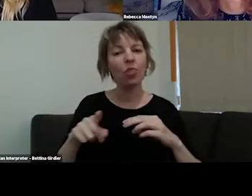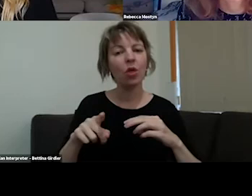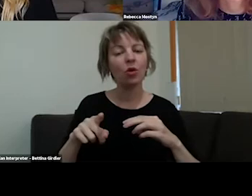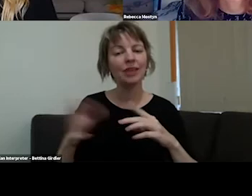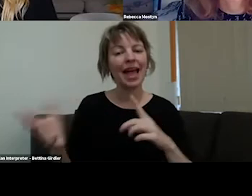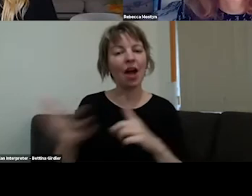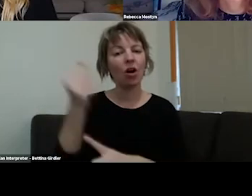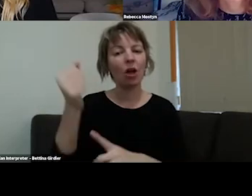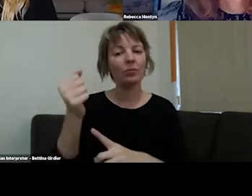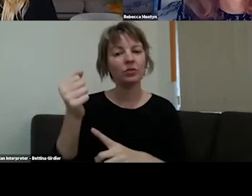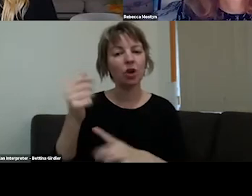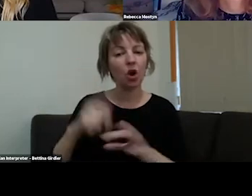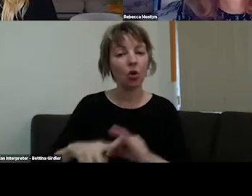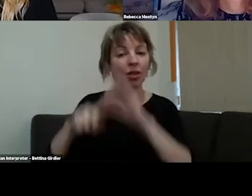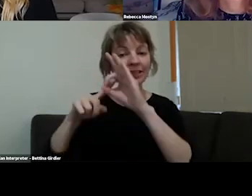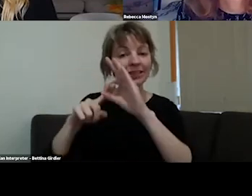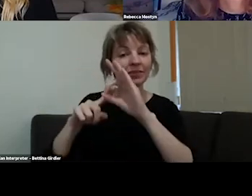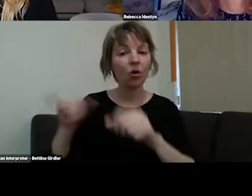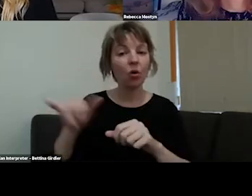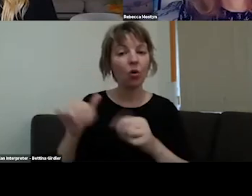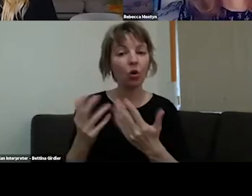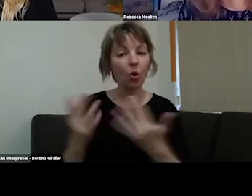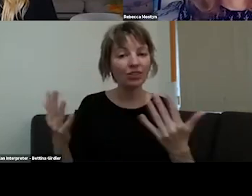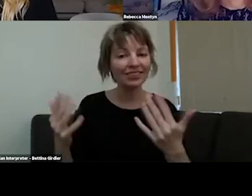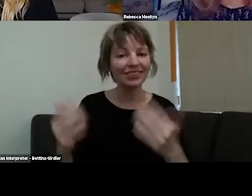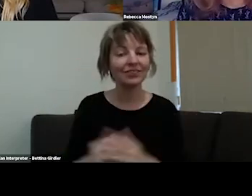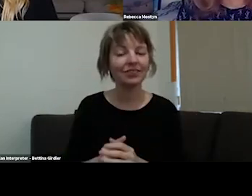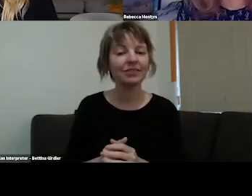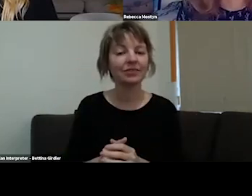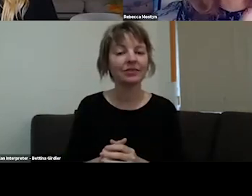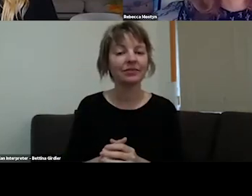Sorry, this is all breaking up a little bit but I got the gist of the question.